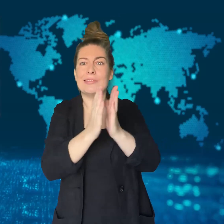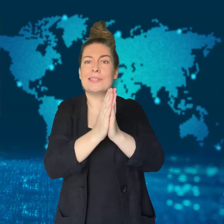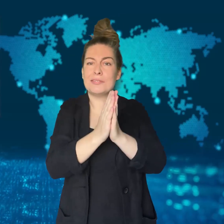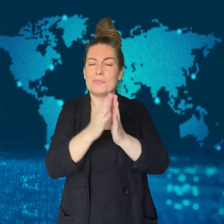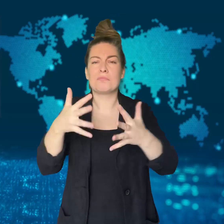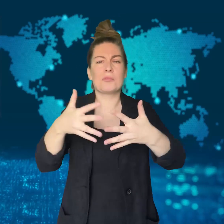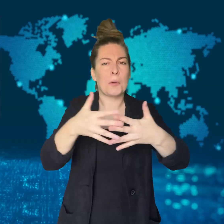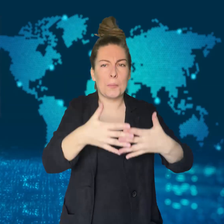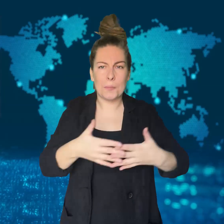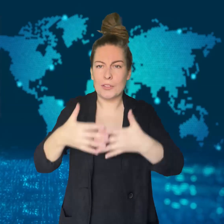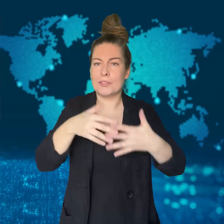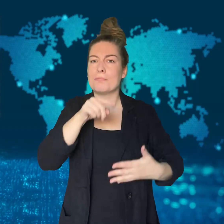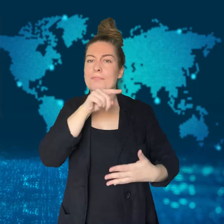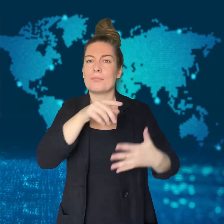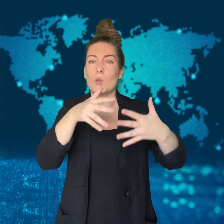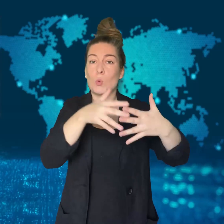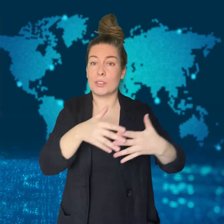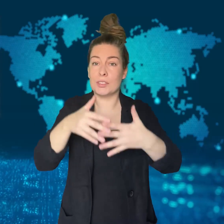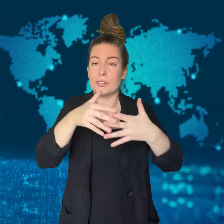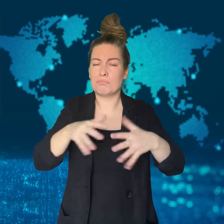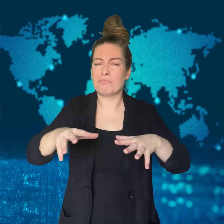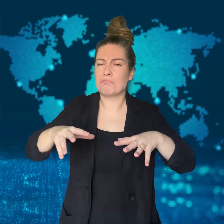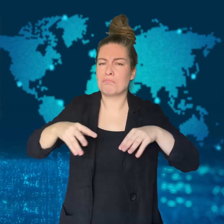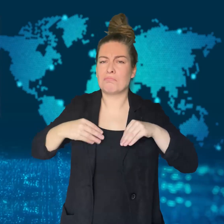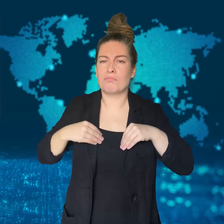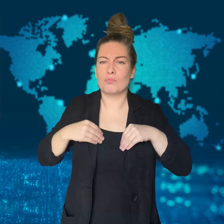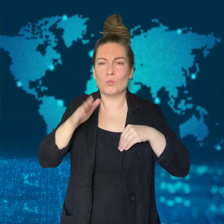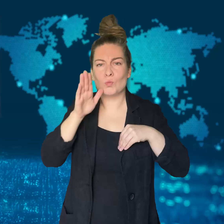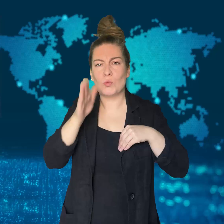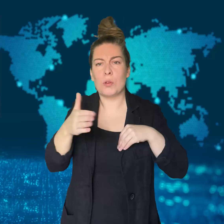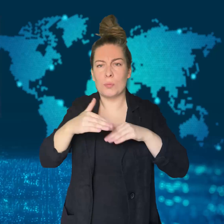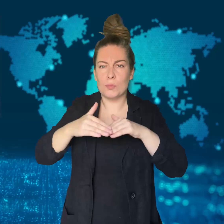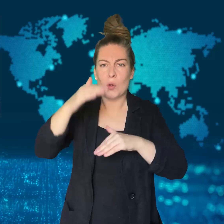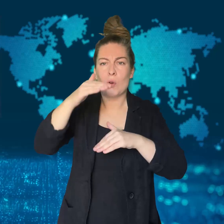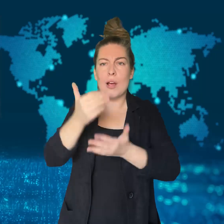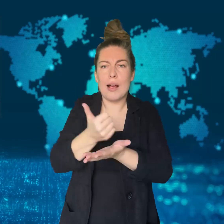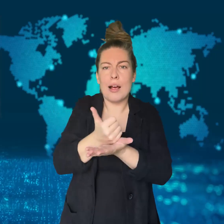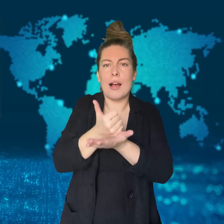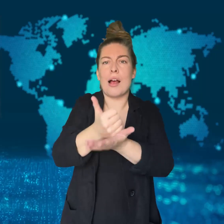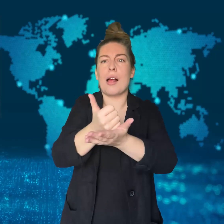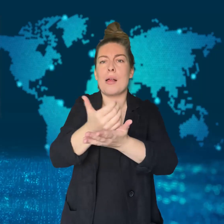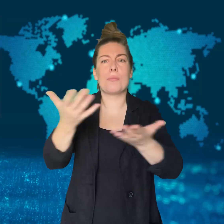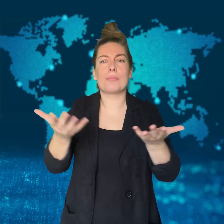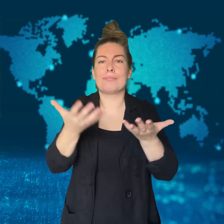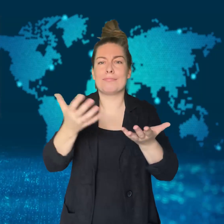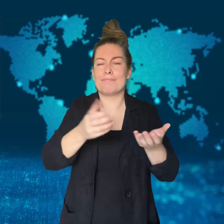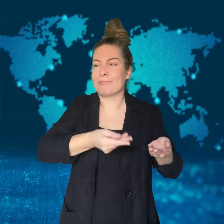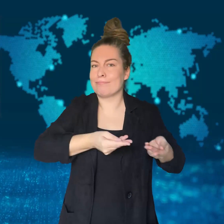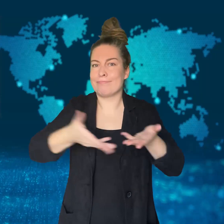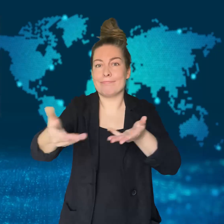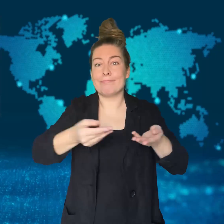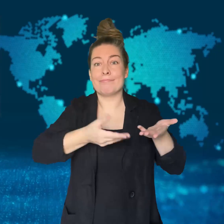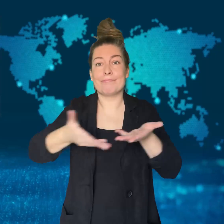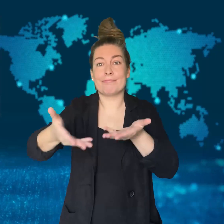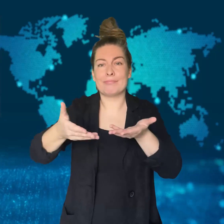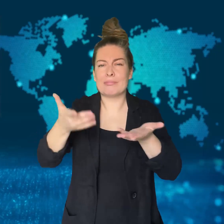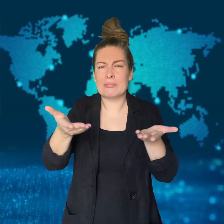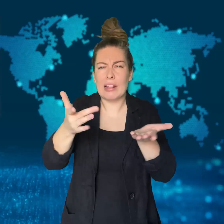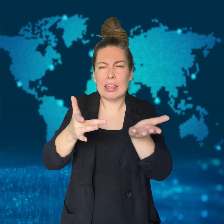Israel is investigating how the strike could penetrate their air-defense system